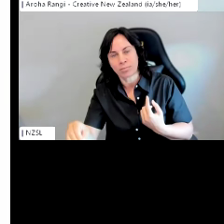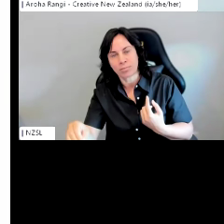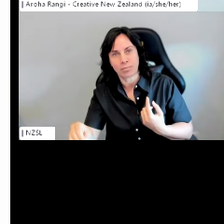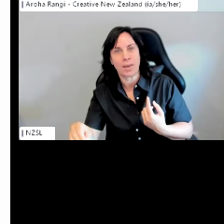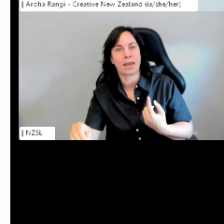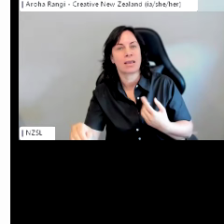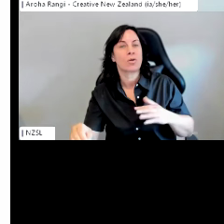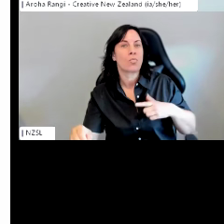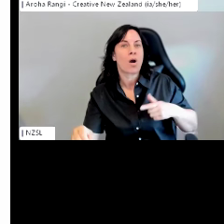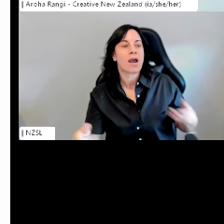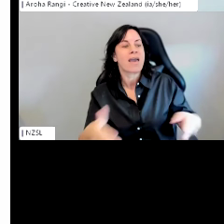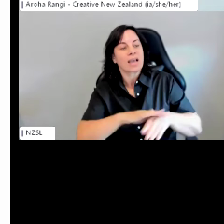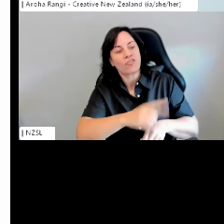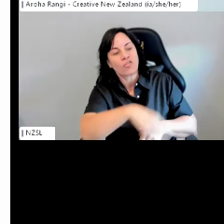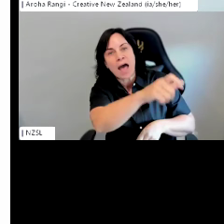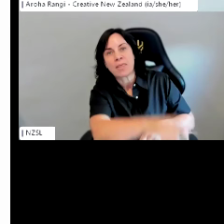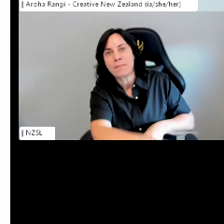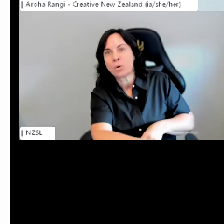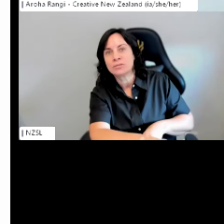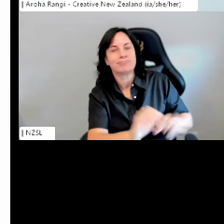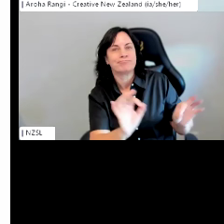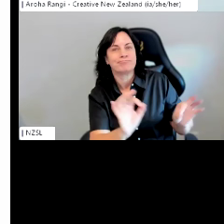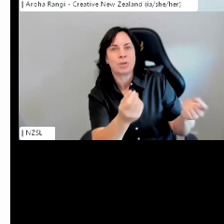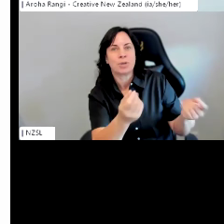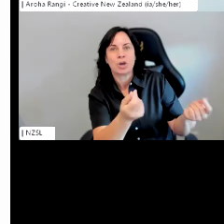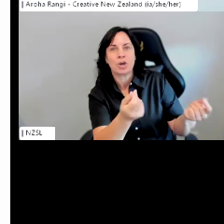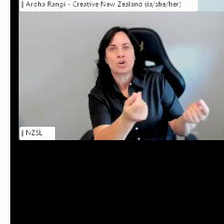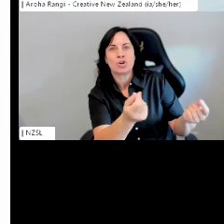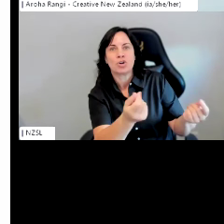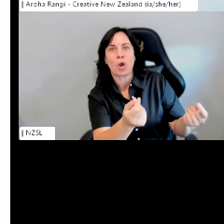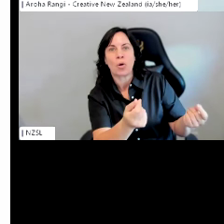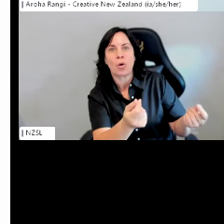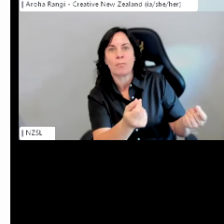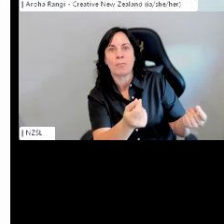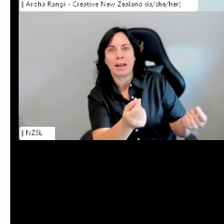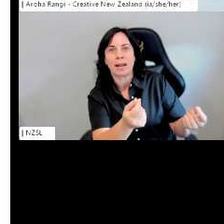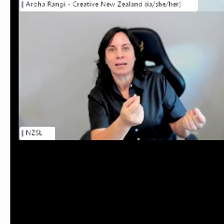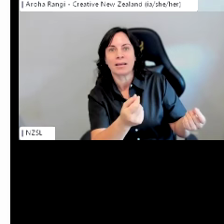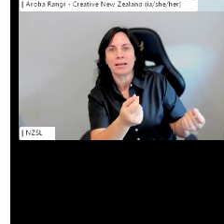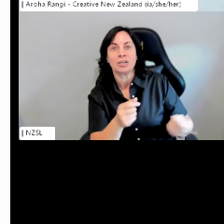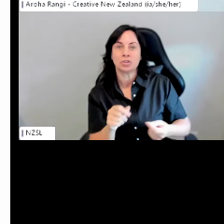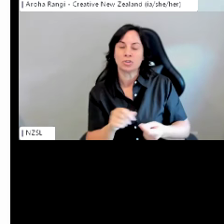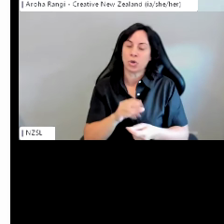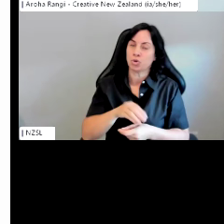And a lot of people are are choosing that. And overall the the yield from those three prices is